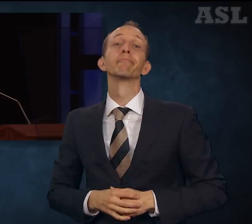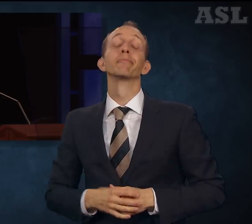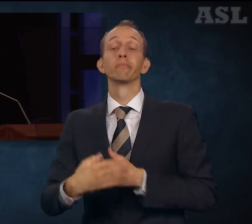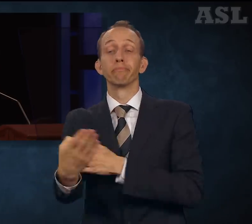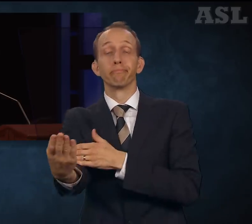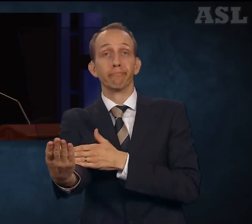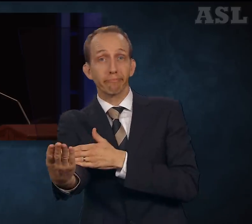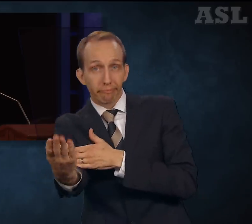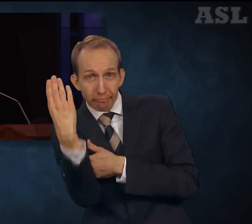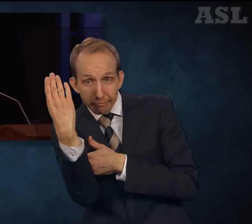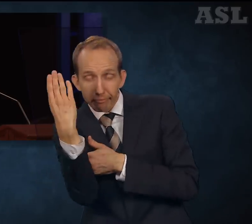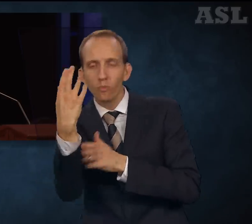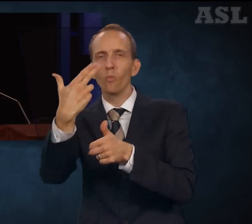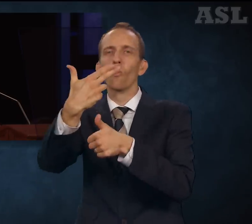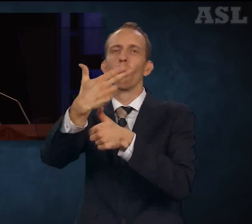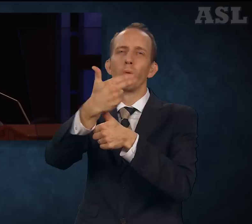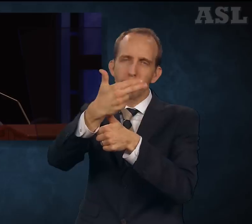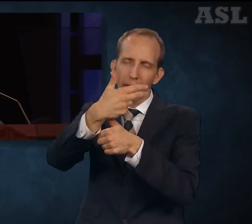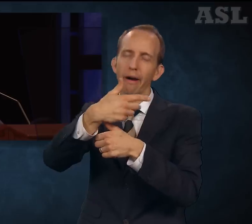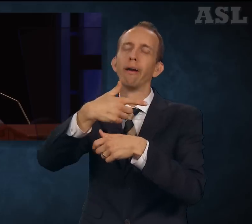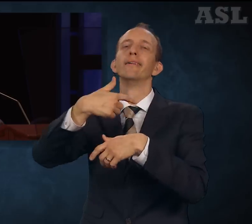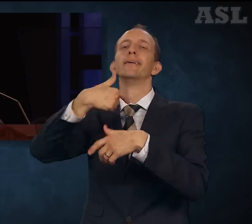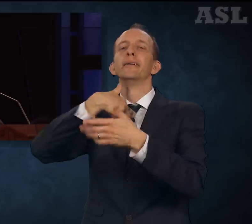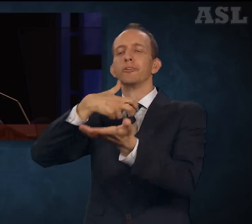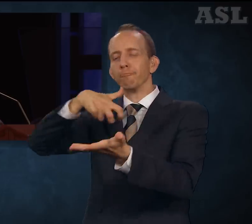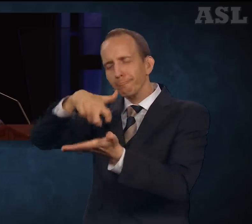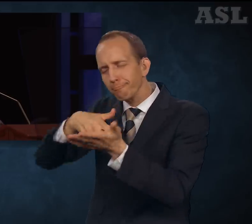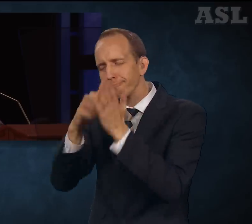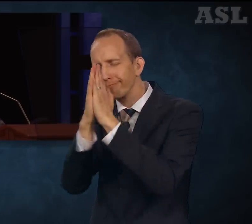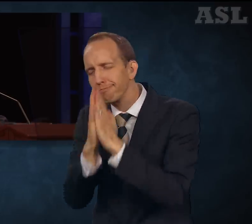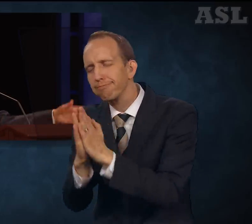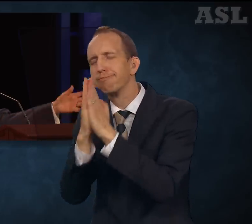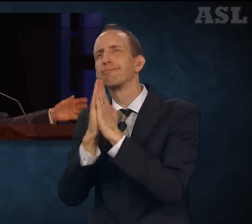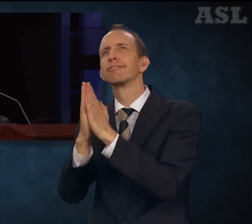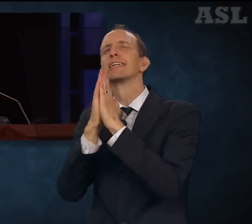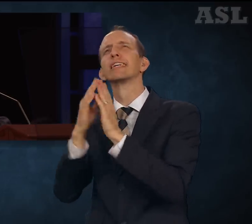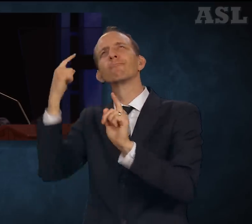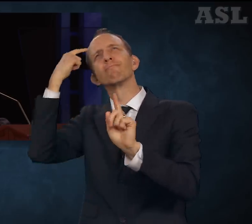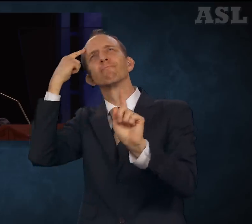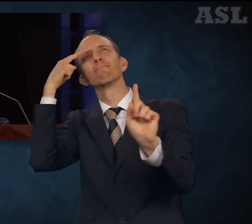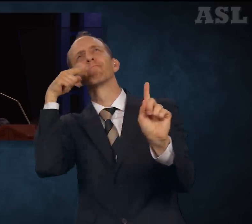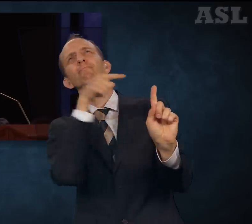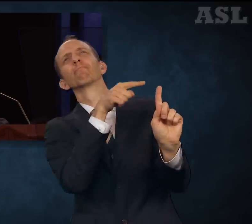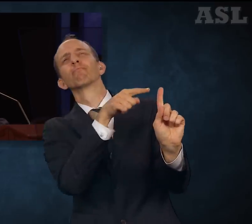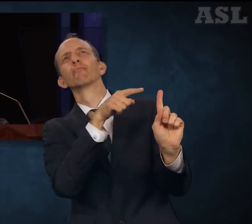FOR THORACIC SURGERY IN BOSTON. THAT MORNING I HAD PRAYED IN